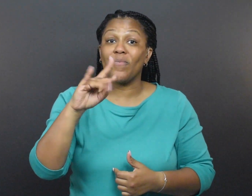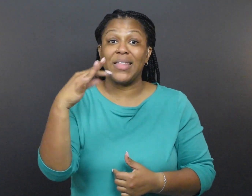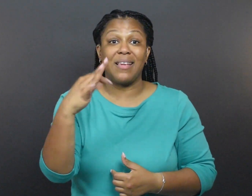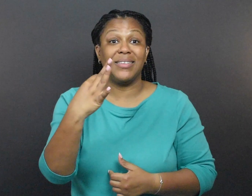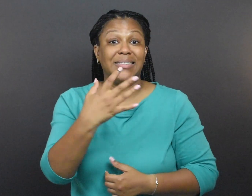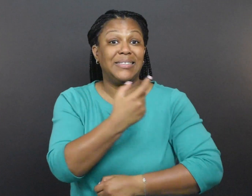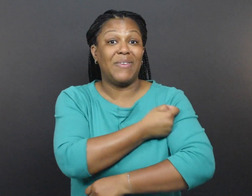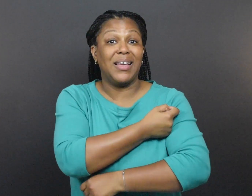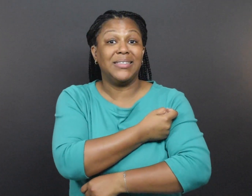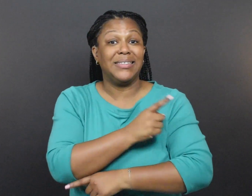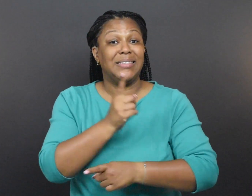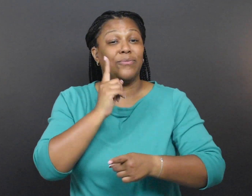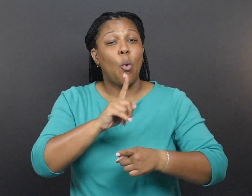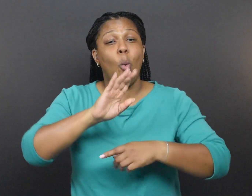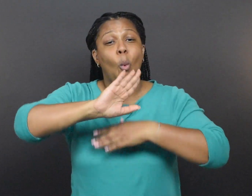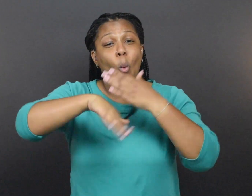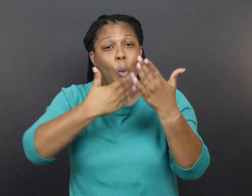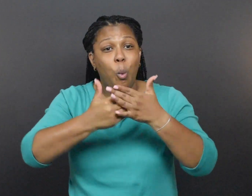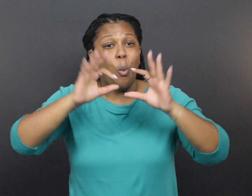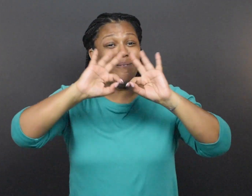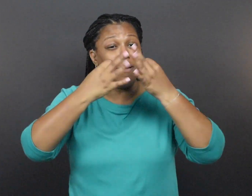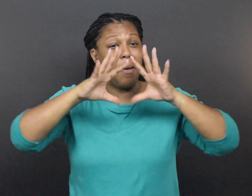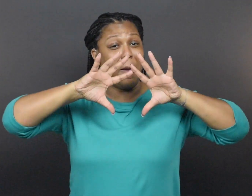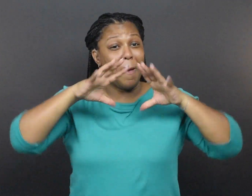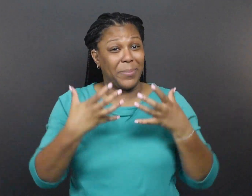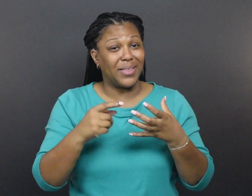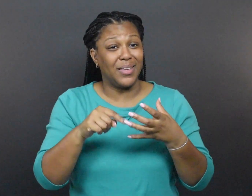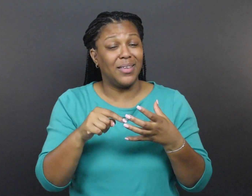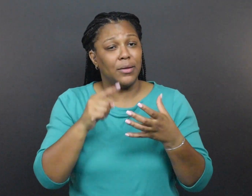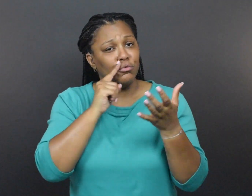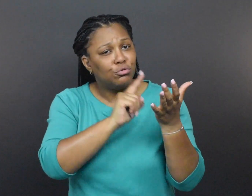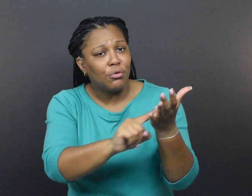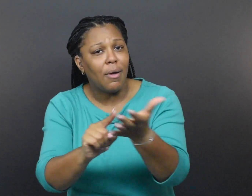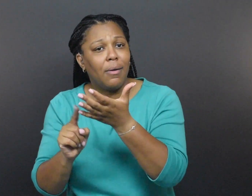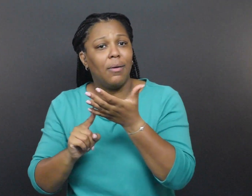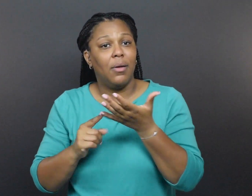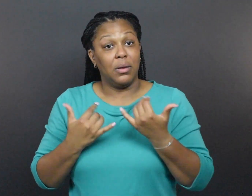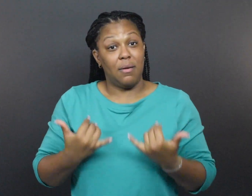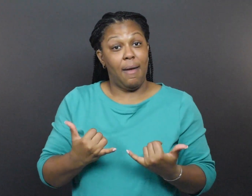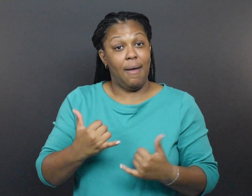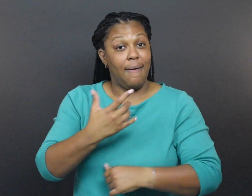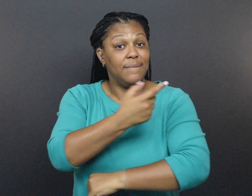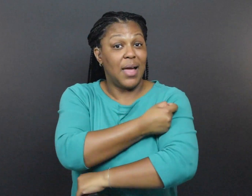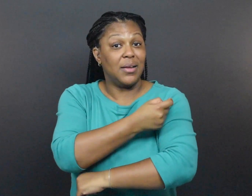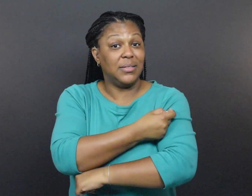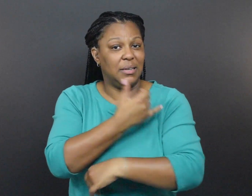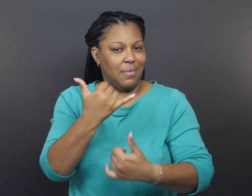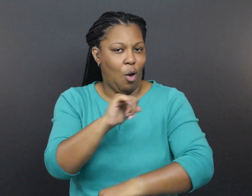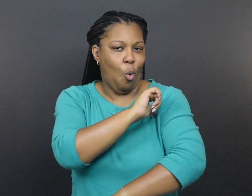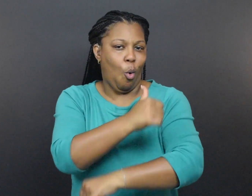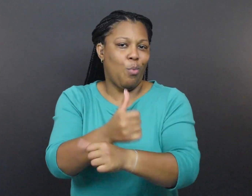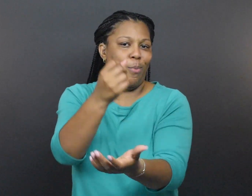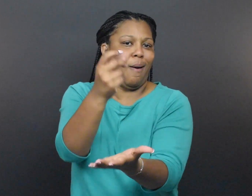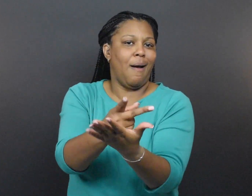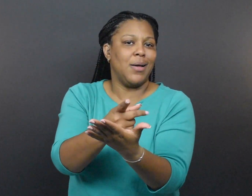COVID-19 vaccines for the whole family • Now that vaccines are authorized for